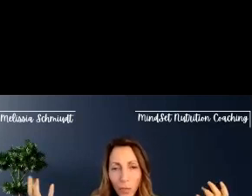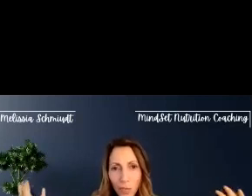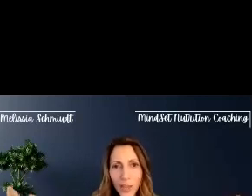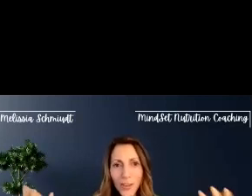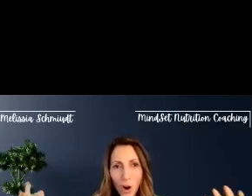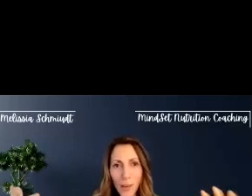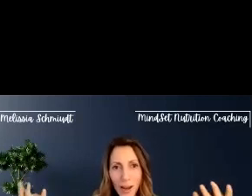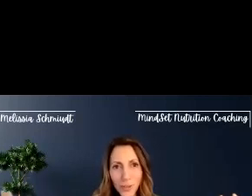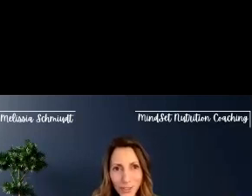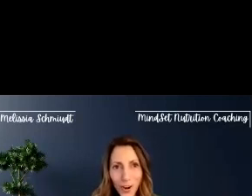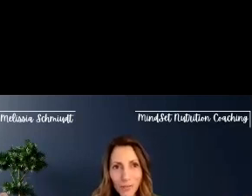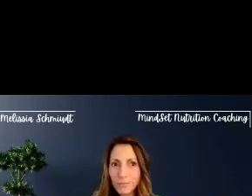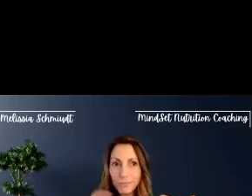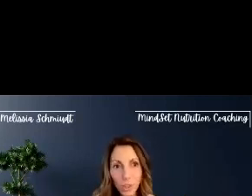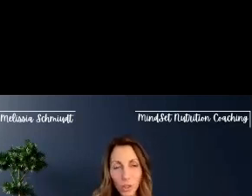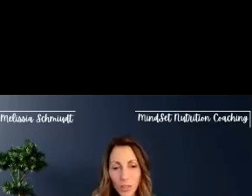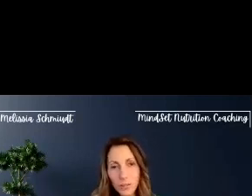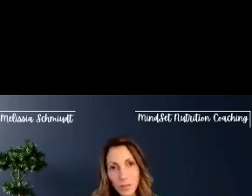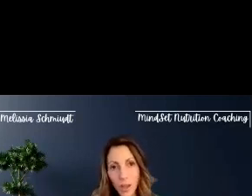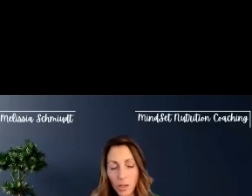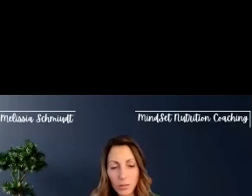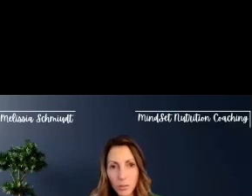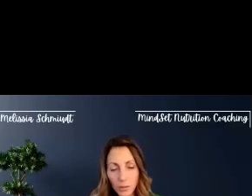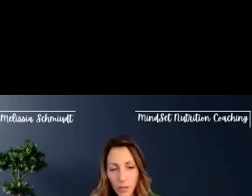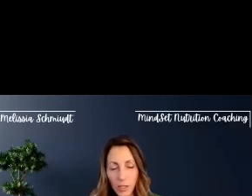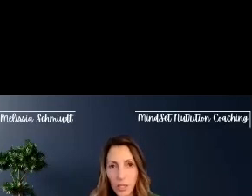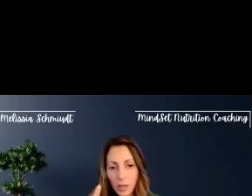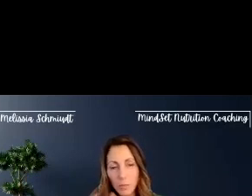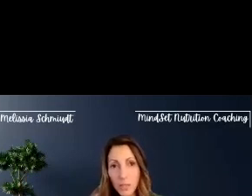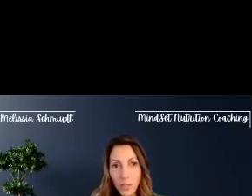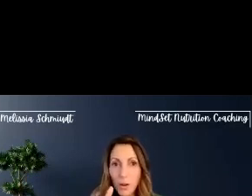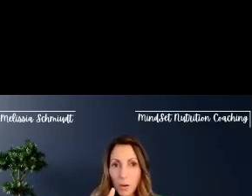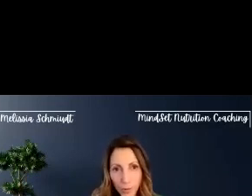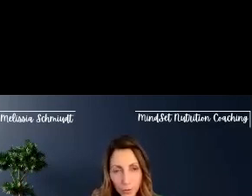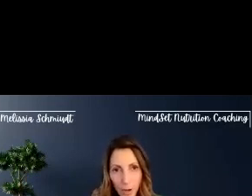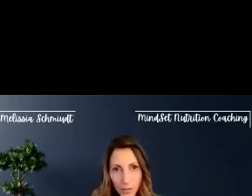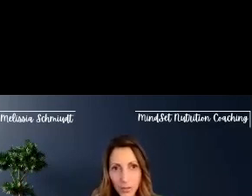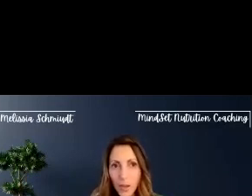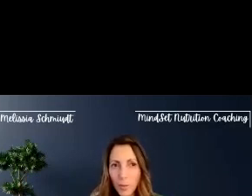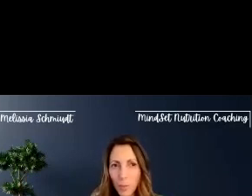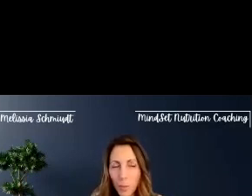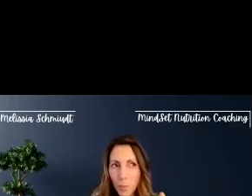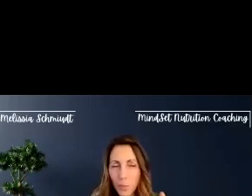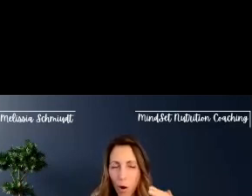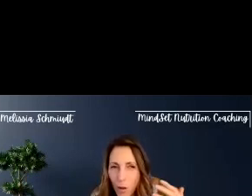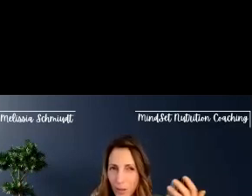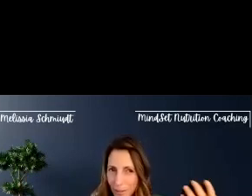do people think carbohydrates are? Cookies snacks, candy, pizza, French fries.